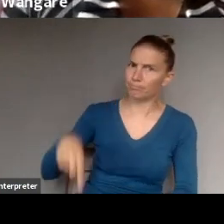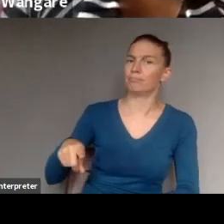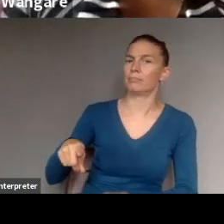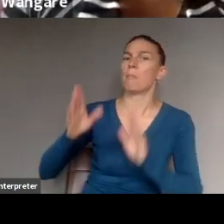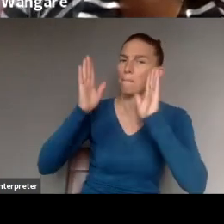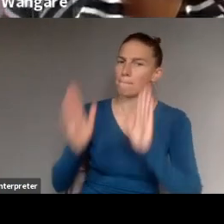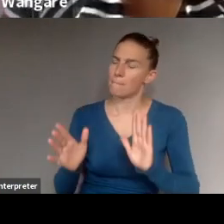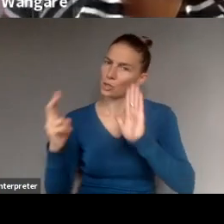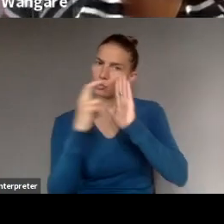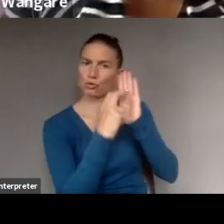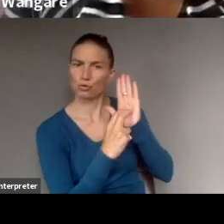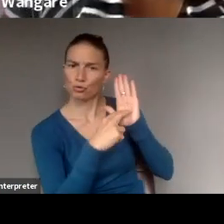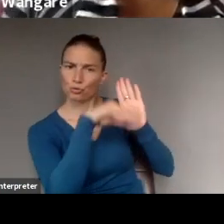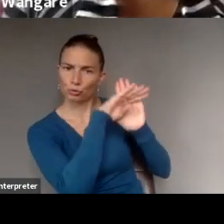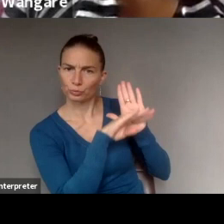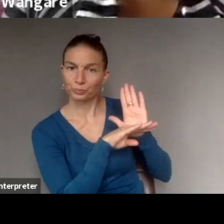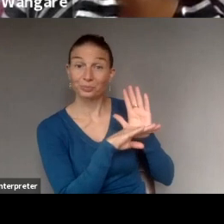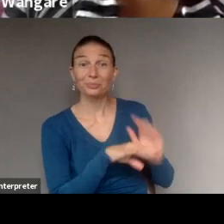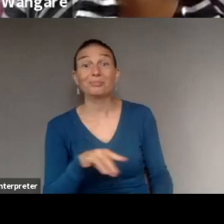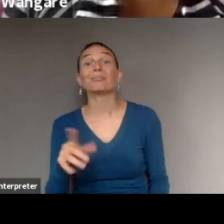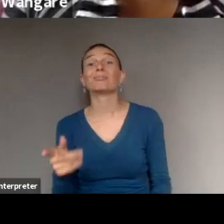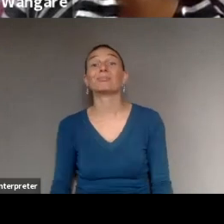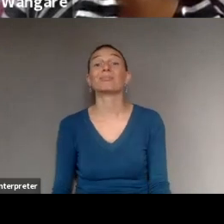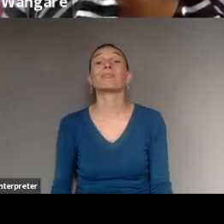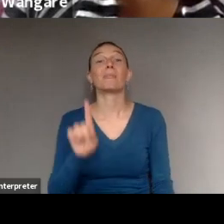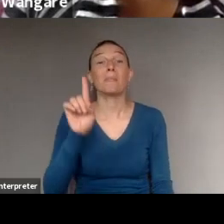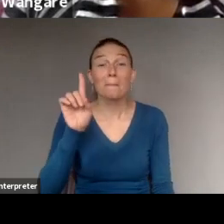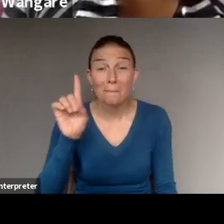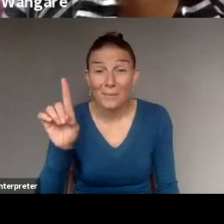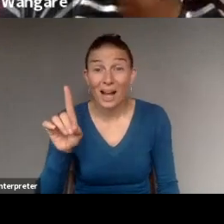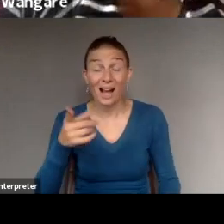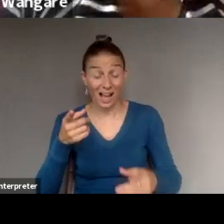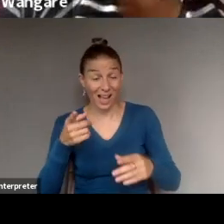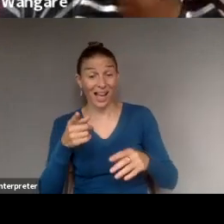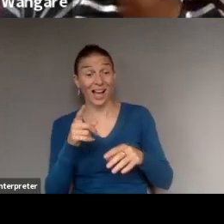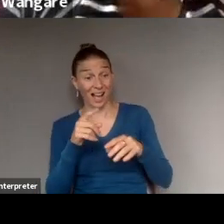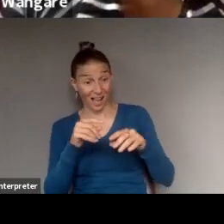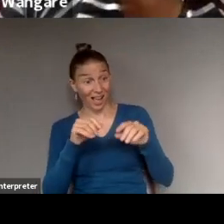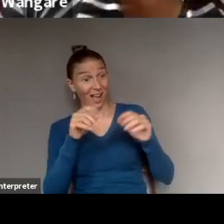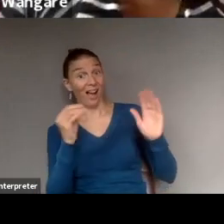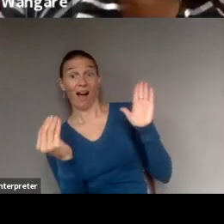So the registration process is quite, quite tedious for many persons with disabilities and their families.